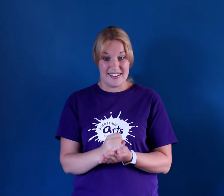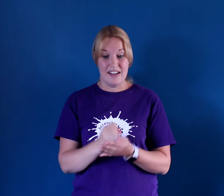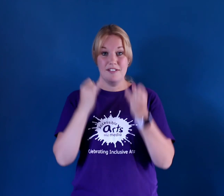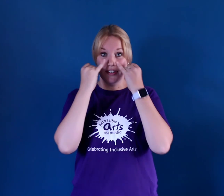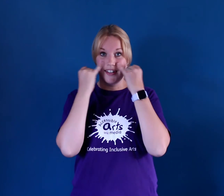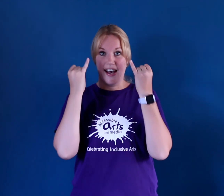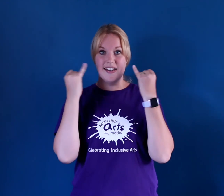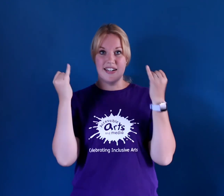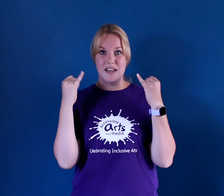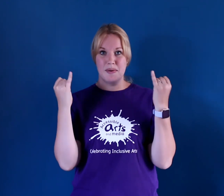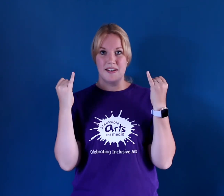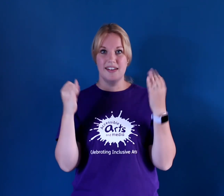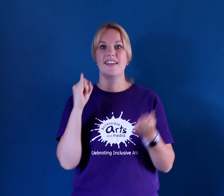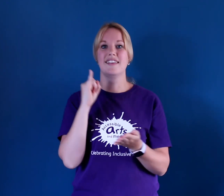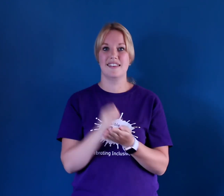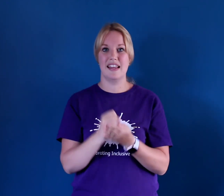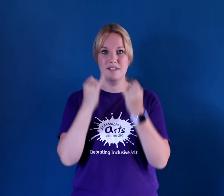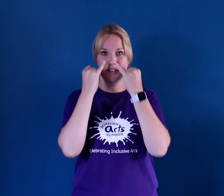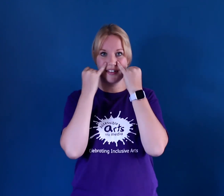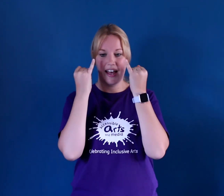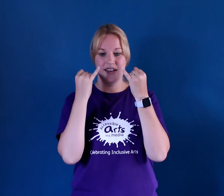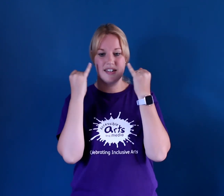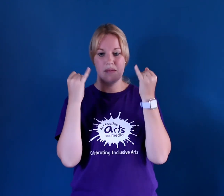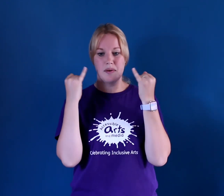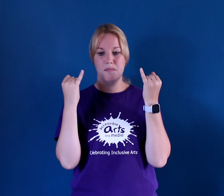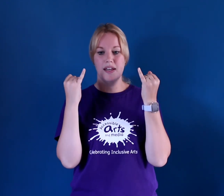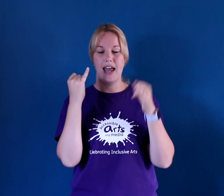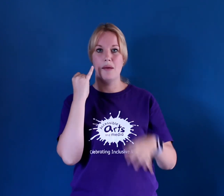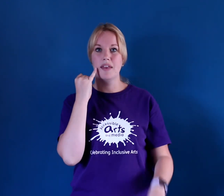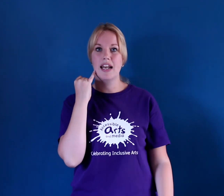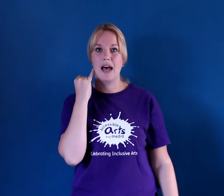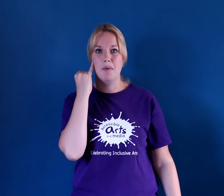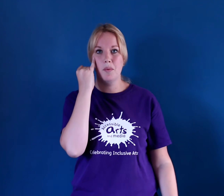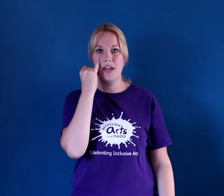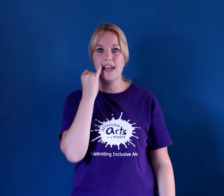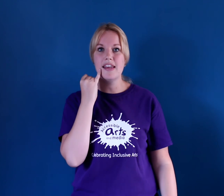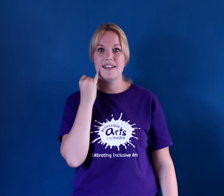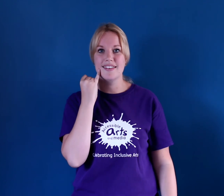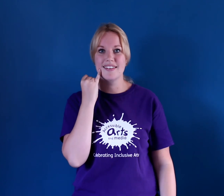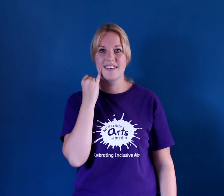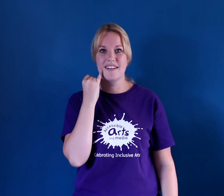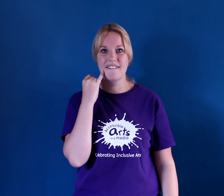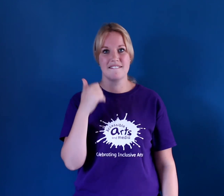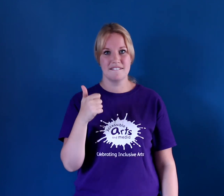Sinful tired sheep, sinful tired sheep became the lamb we eat.